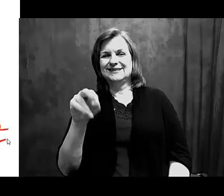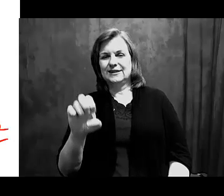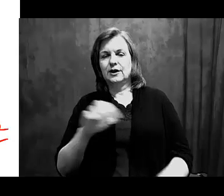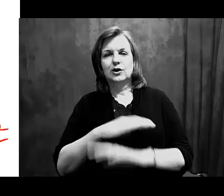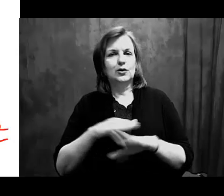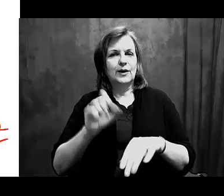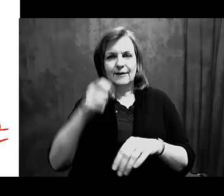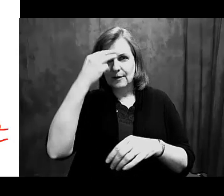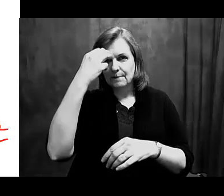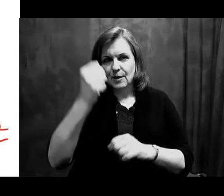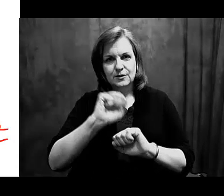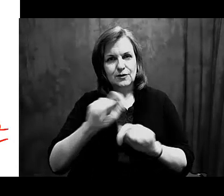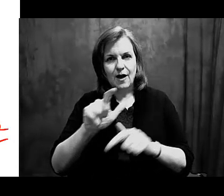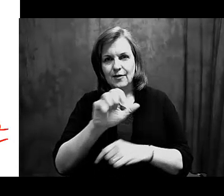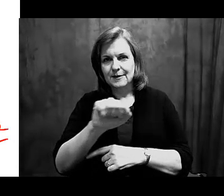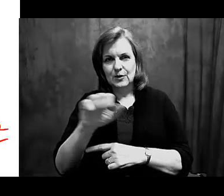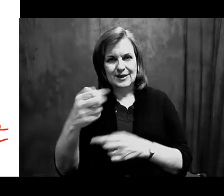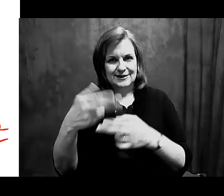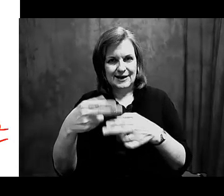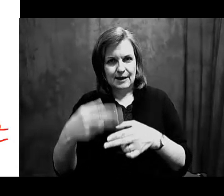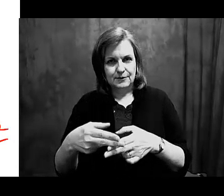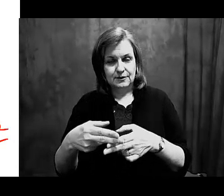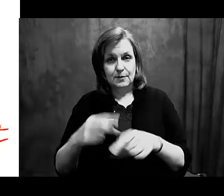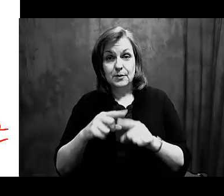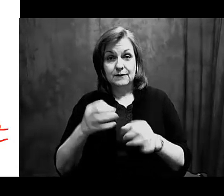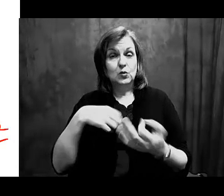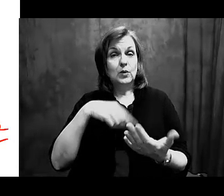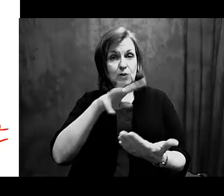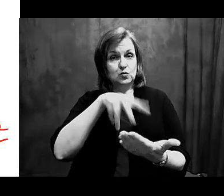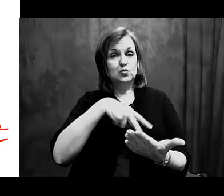you don't need to know the amino acid names don't worry about that!!